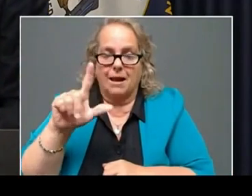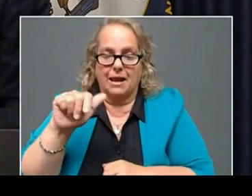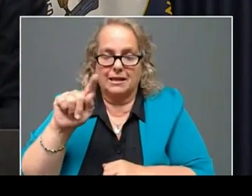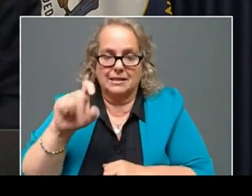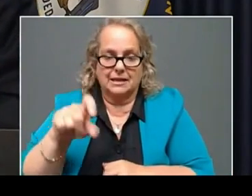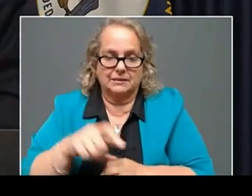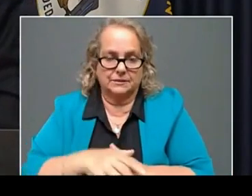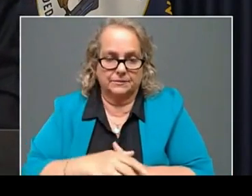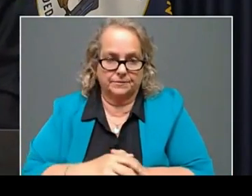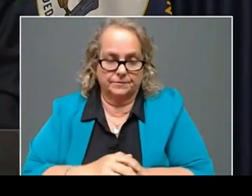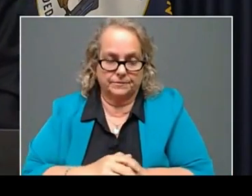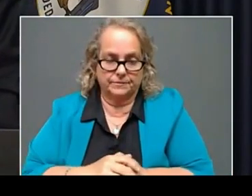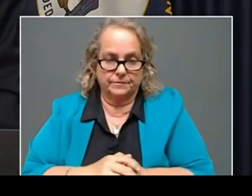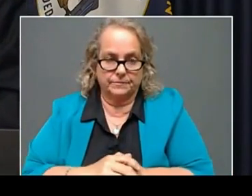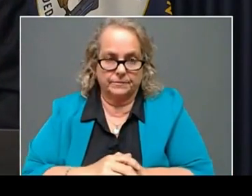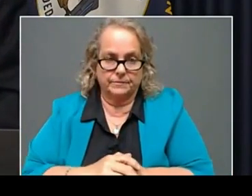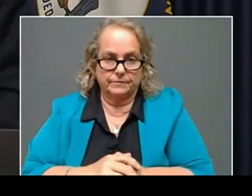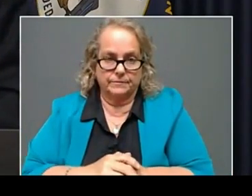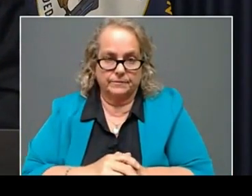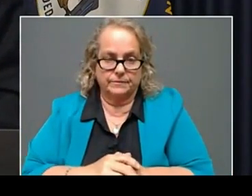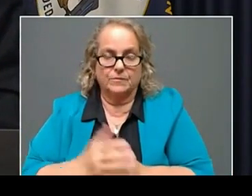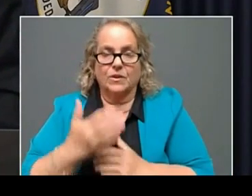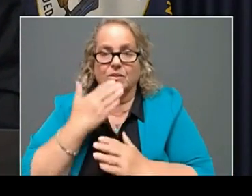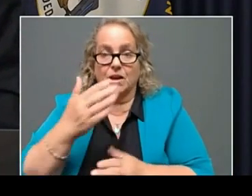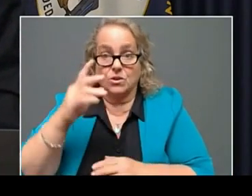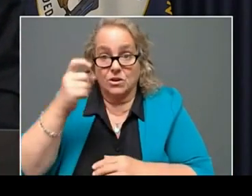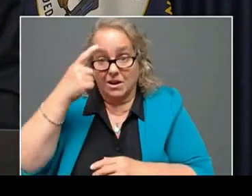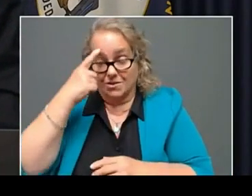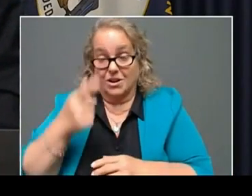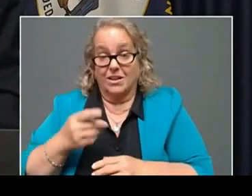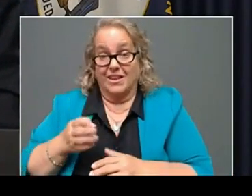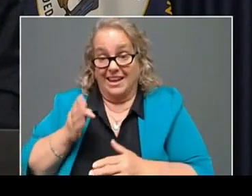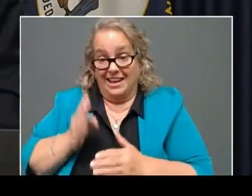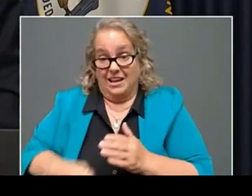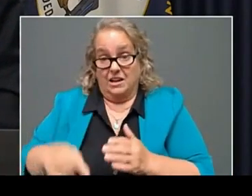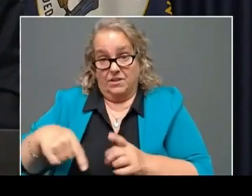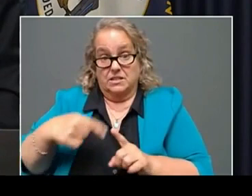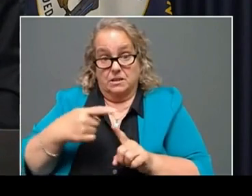Uh end of this month, the eviction moratorium ends month after that. The